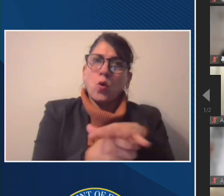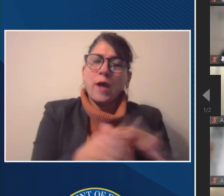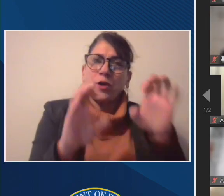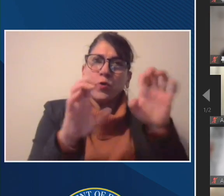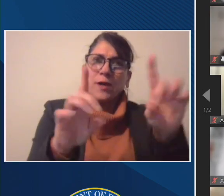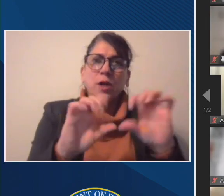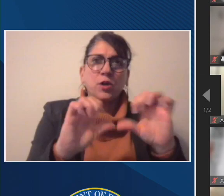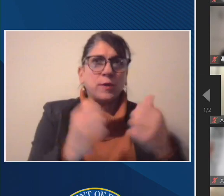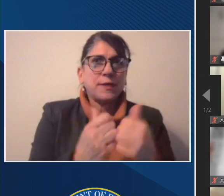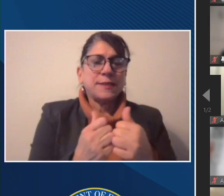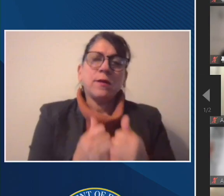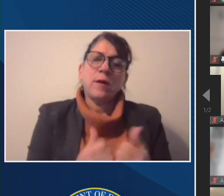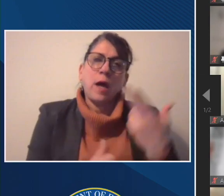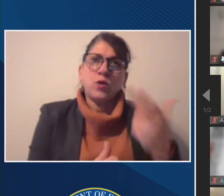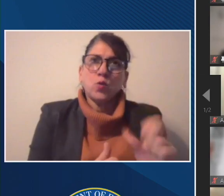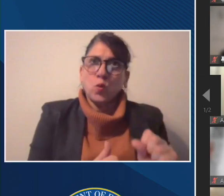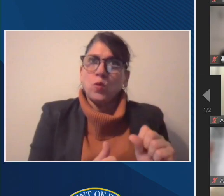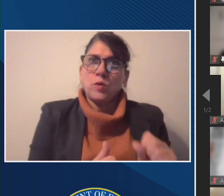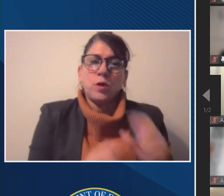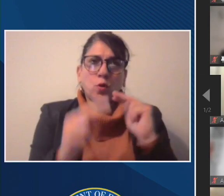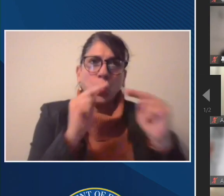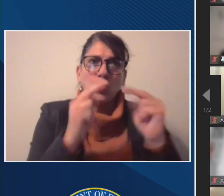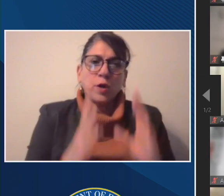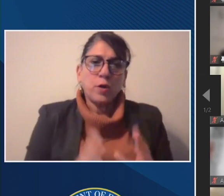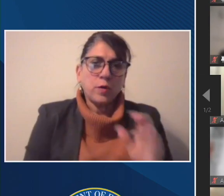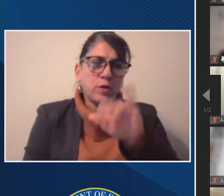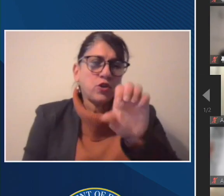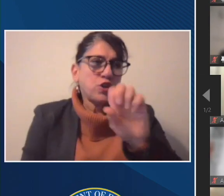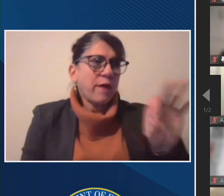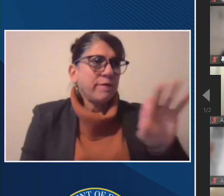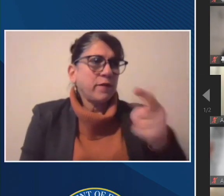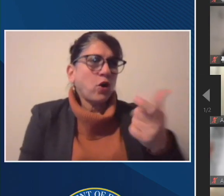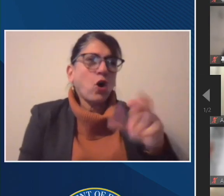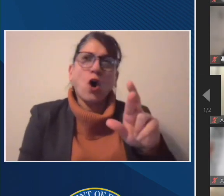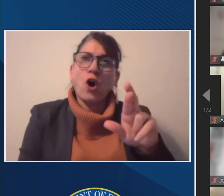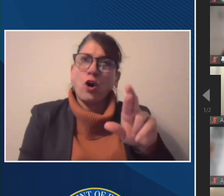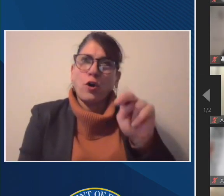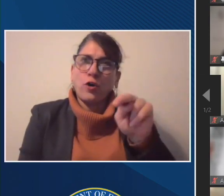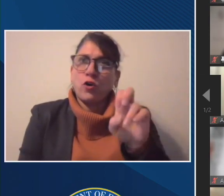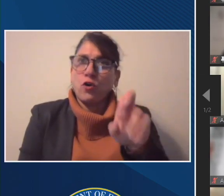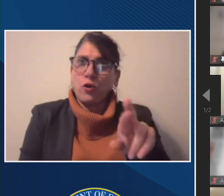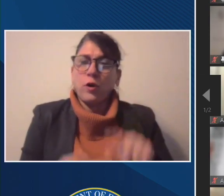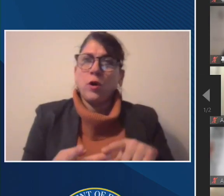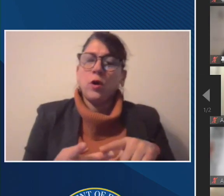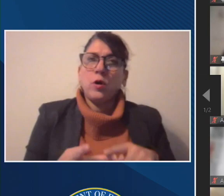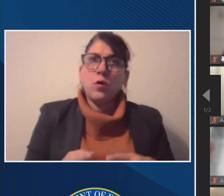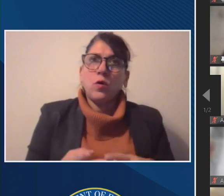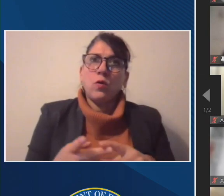schools and negotiator will be Jeff Garner. Organizations, including community